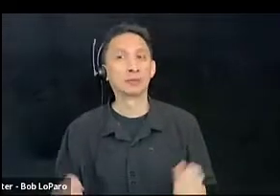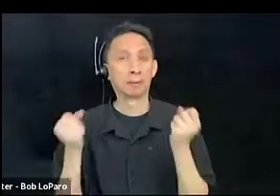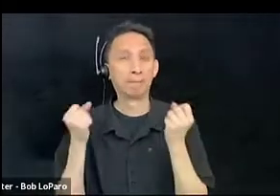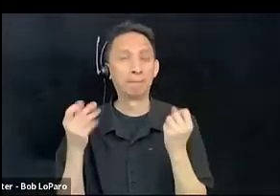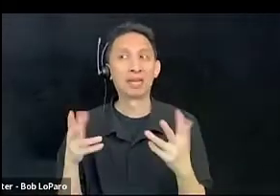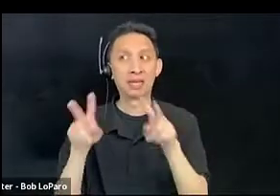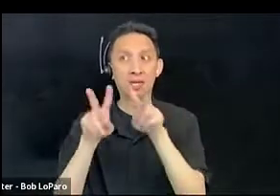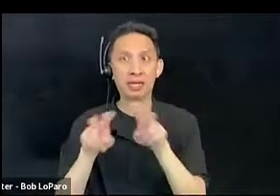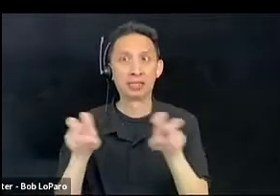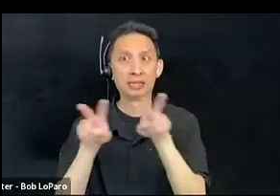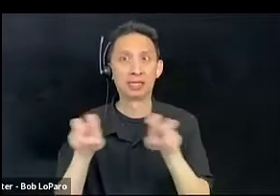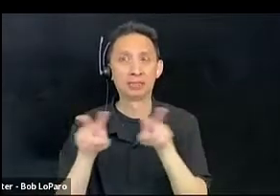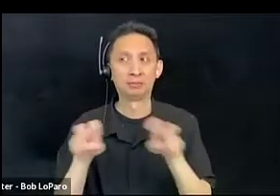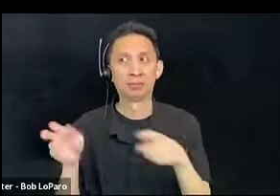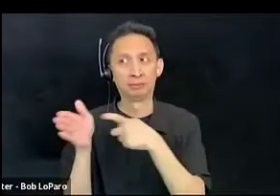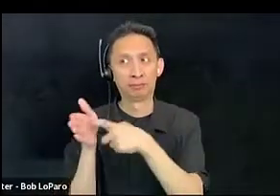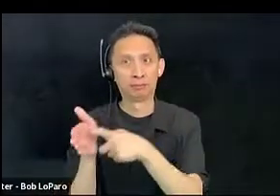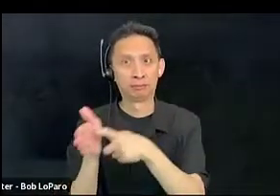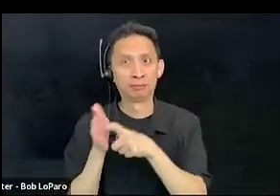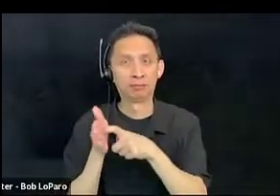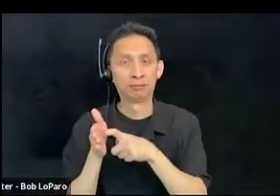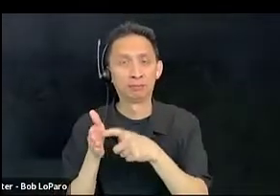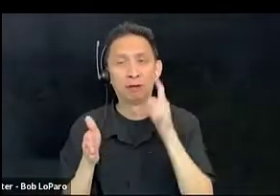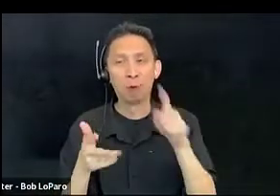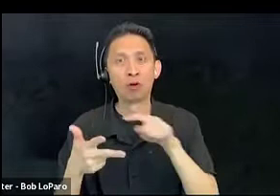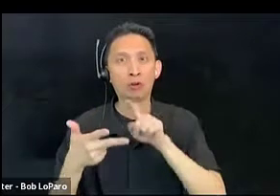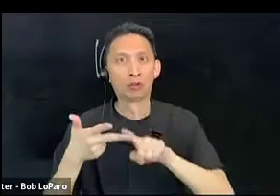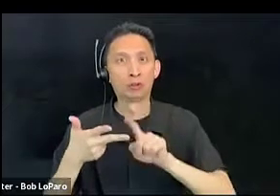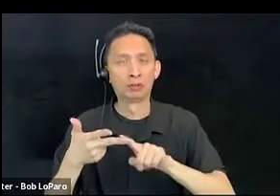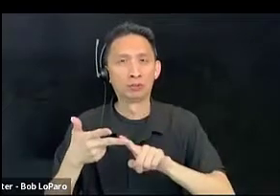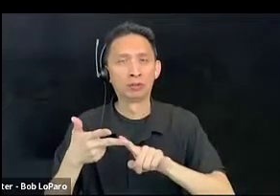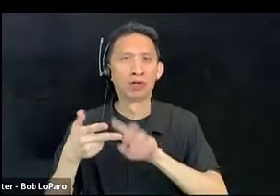for phase three is language-based, right?